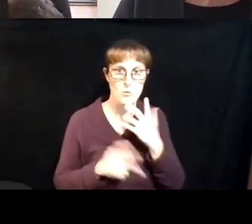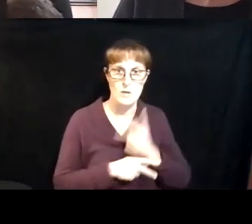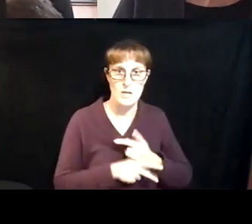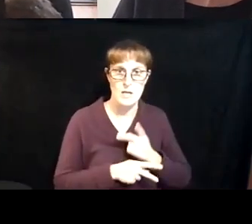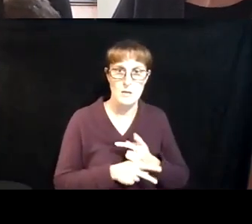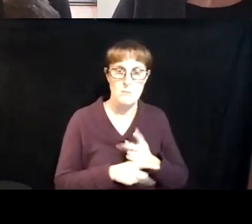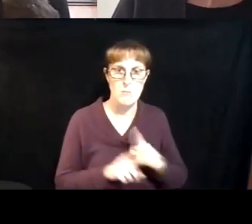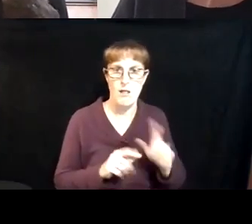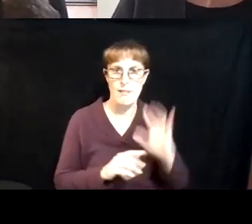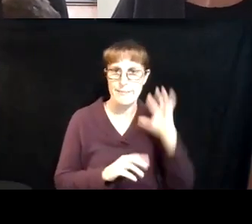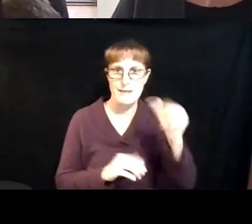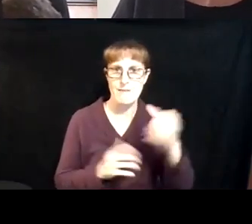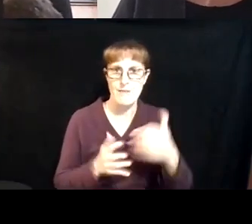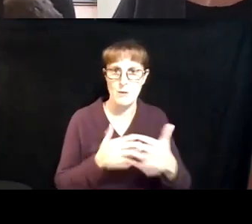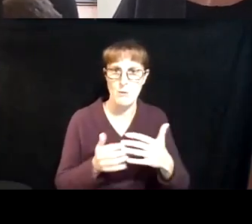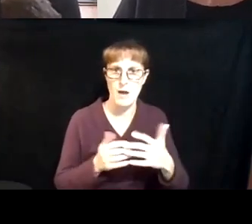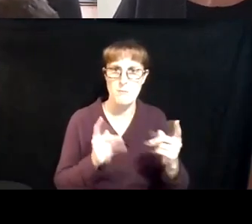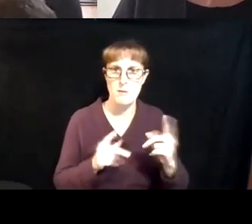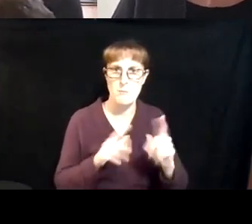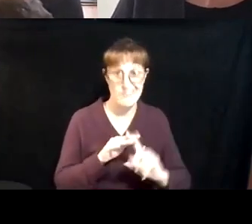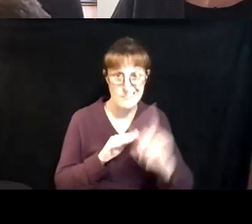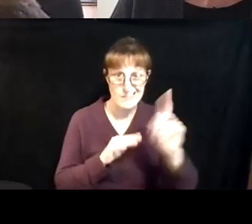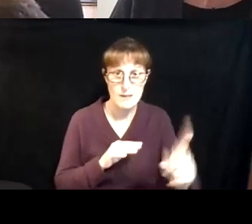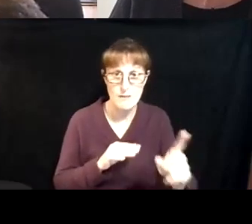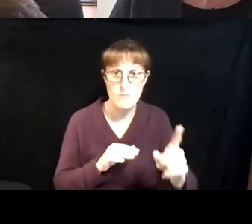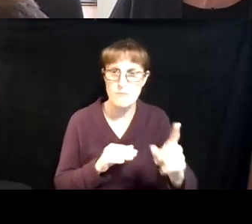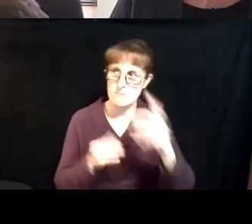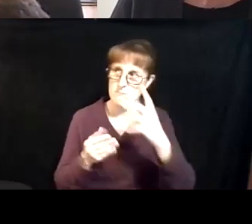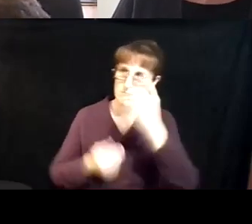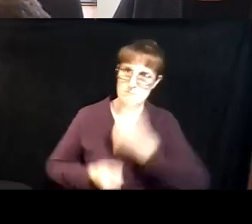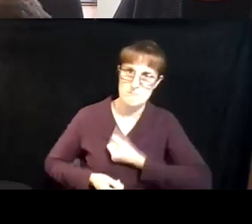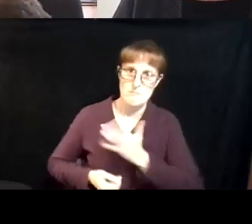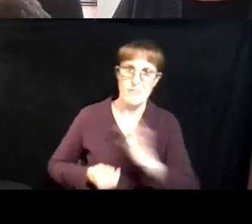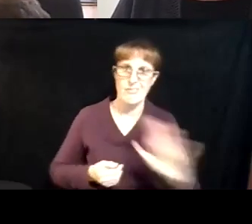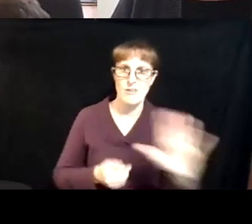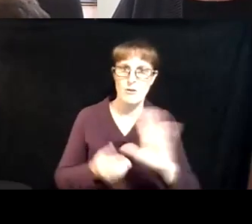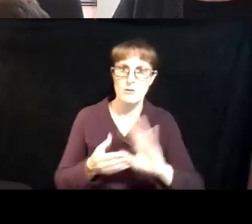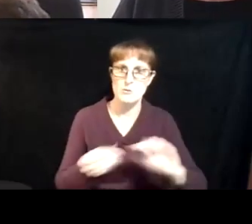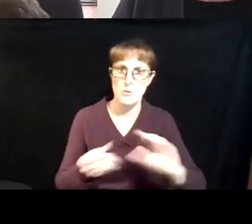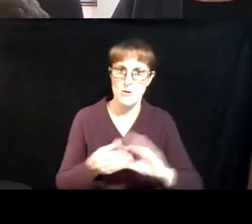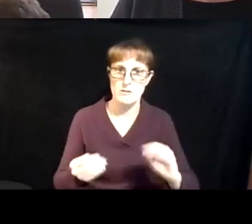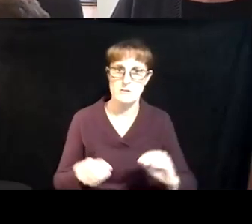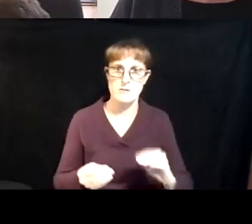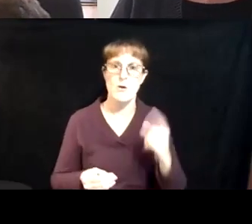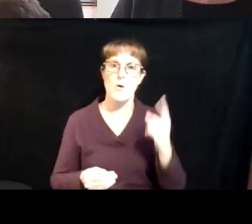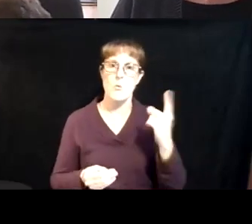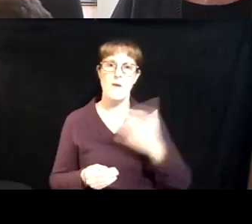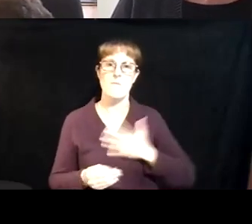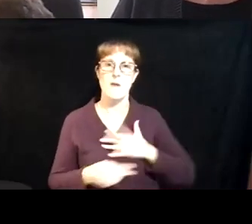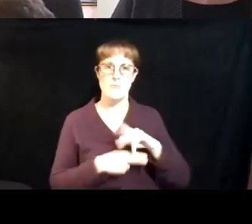One of the things I'm working on currently is to work with people who have been at